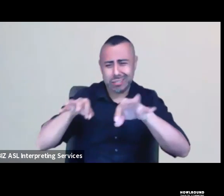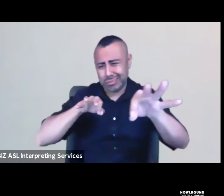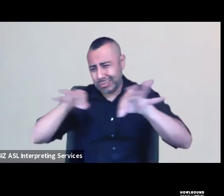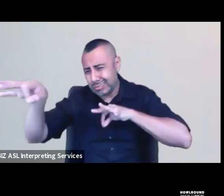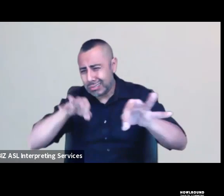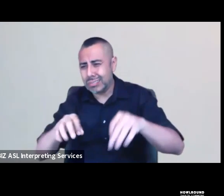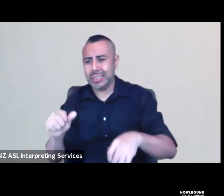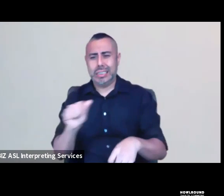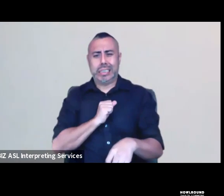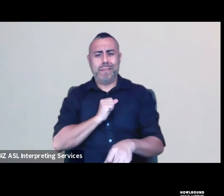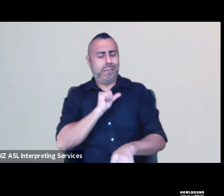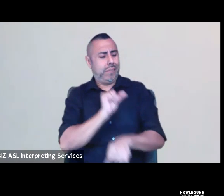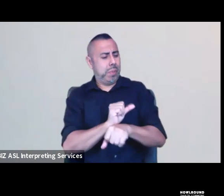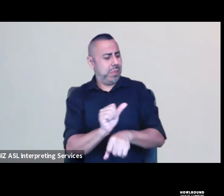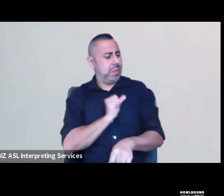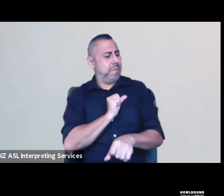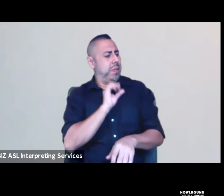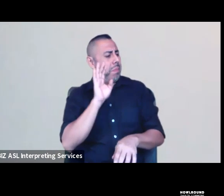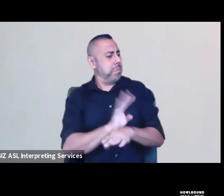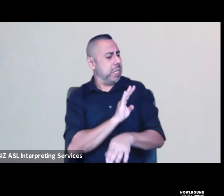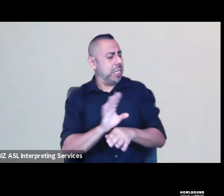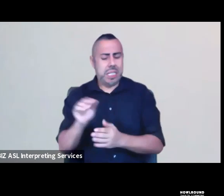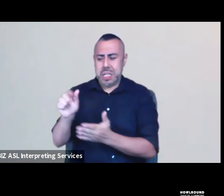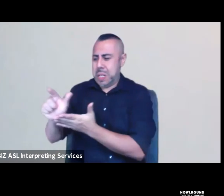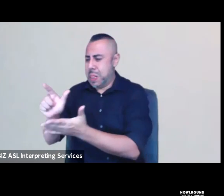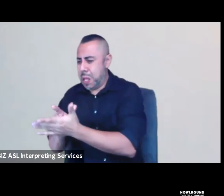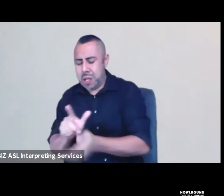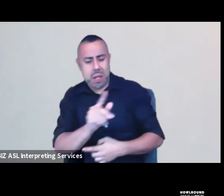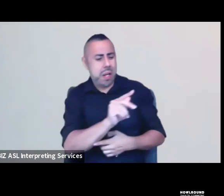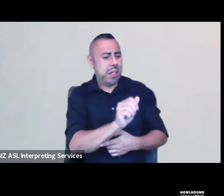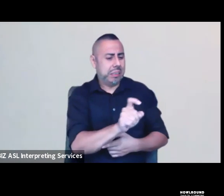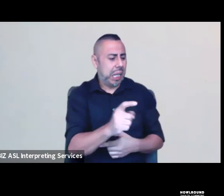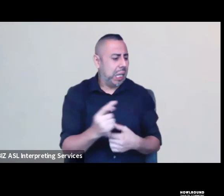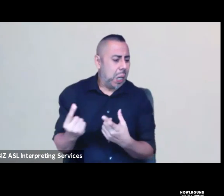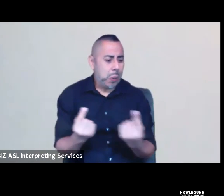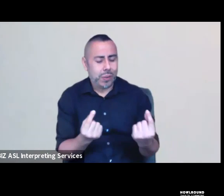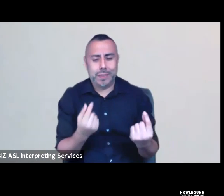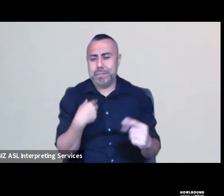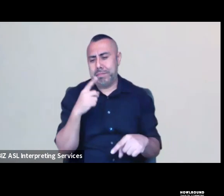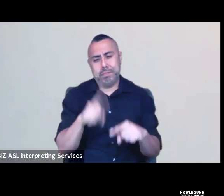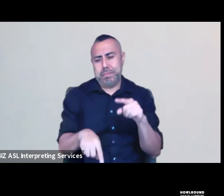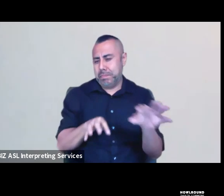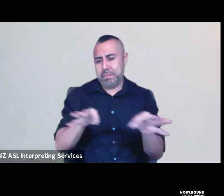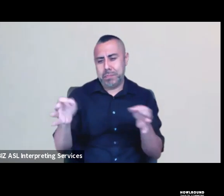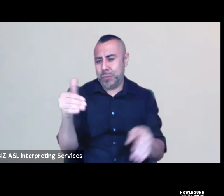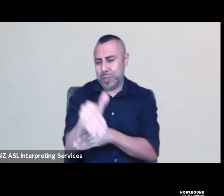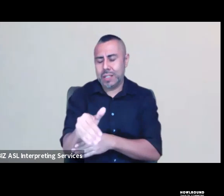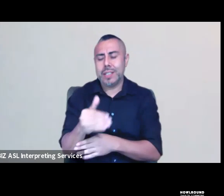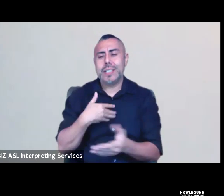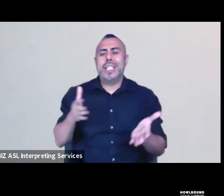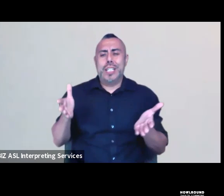to contact your lawyer or accountant and ask them specific questions about your specific situation.